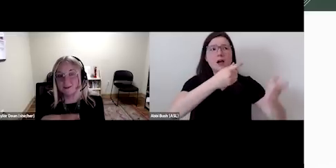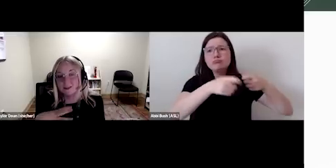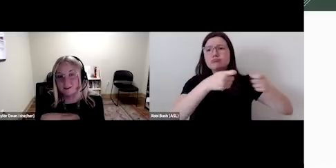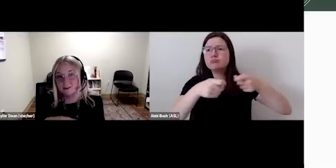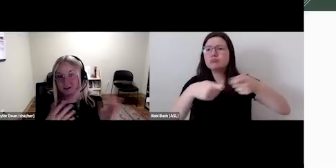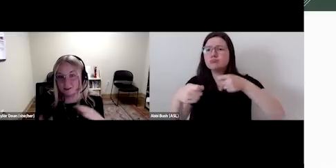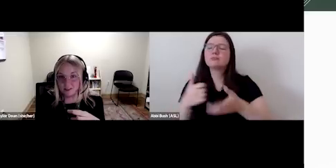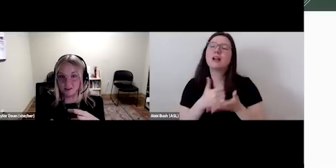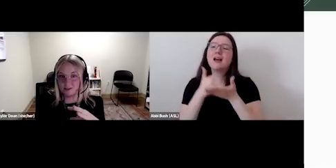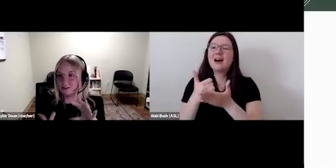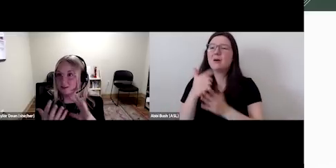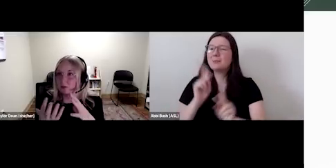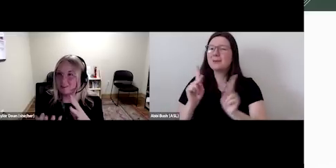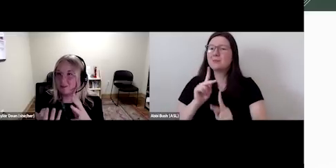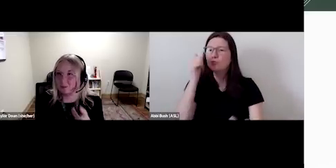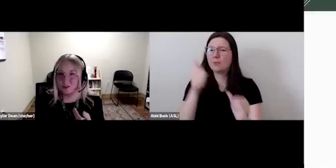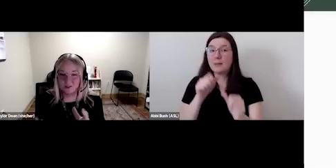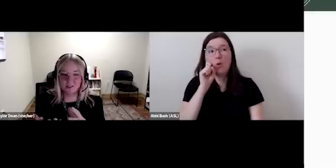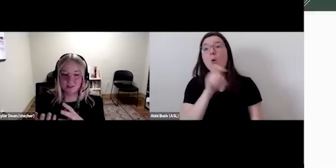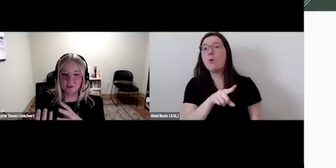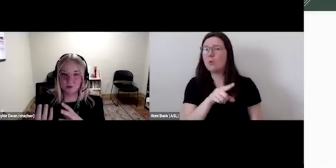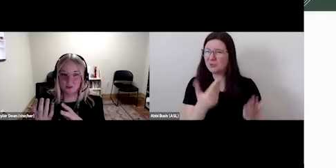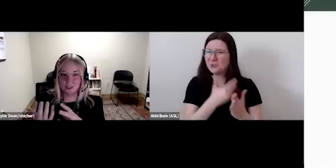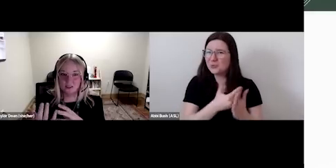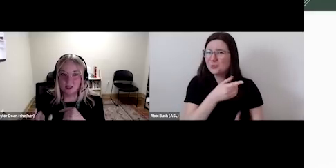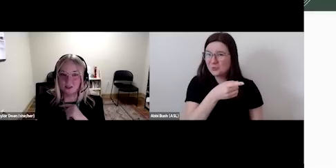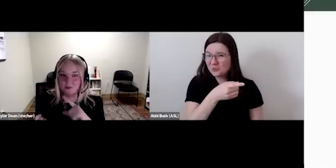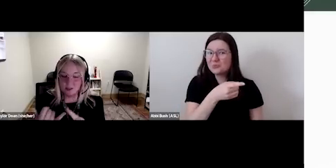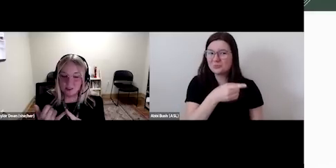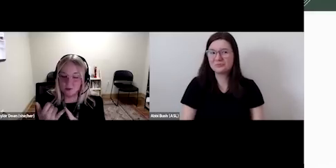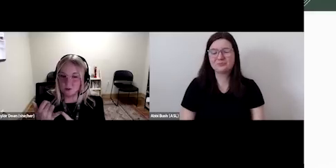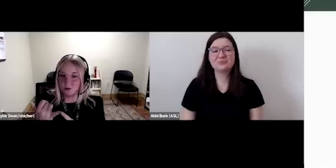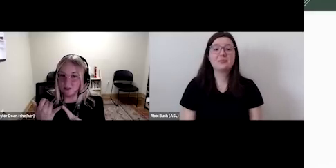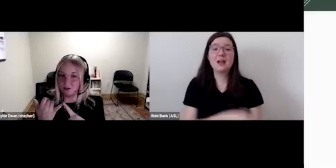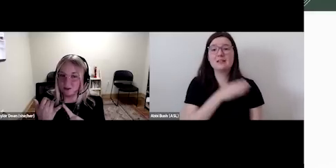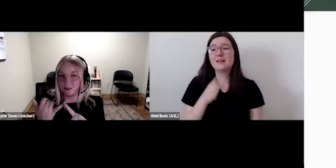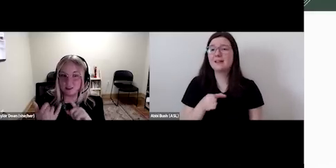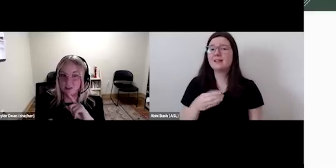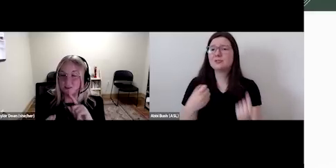And then on the other side of things is like what support do these individuals need? Do they need help sorting or cleaning?